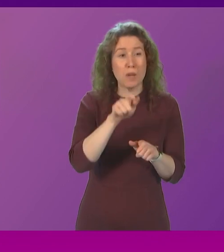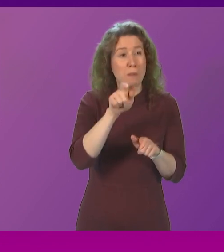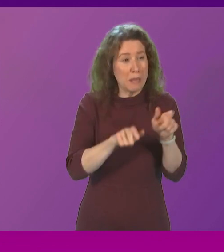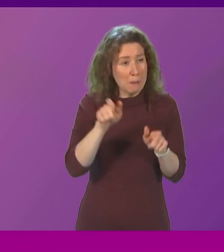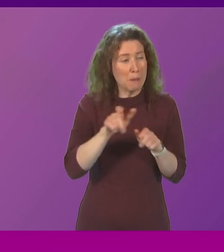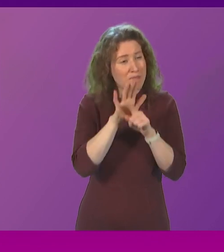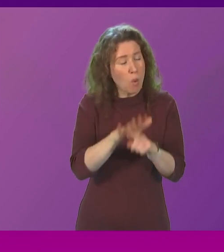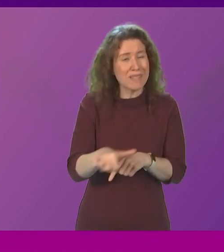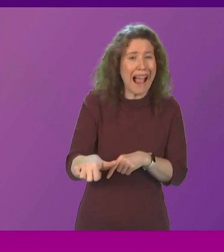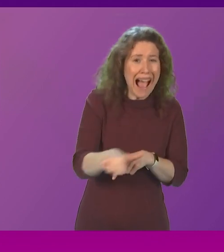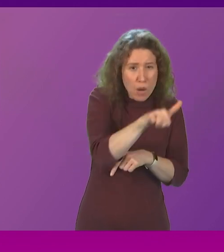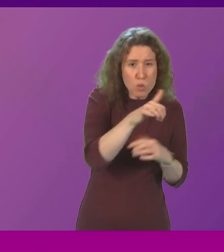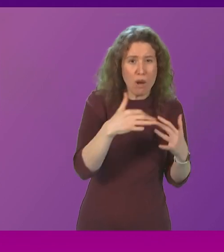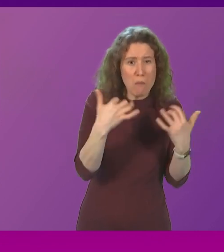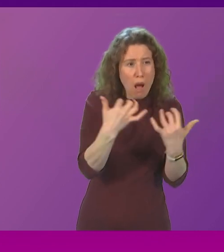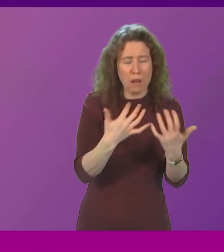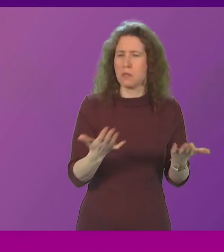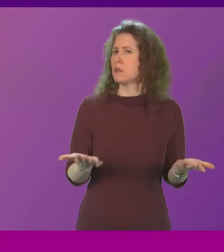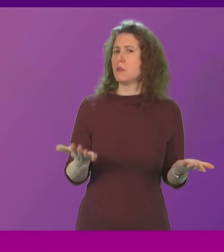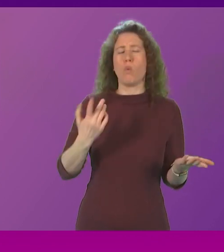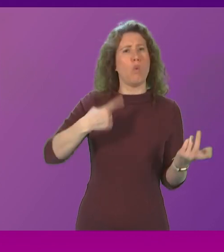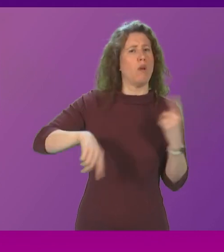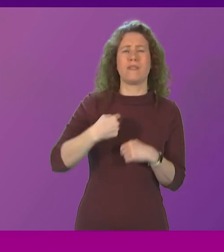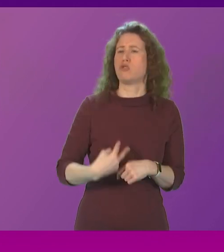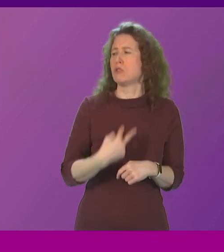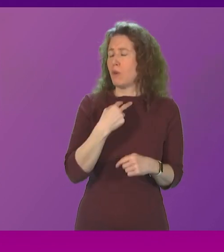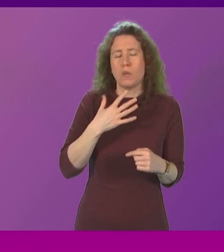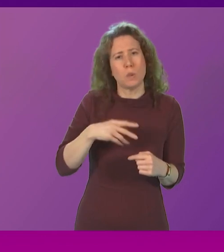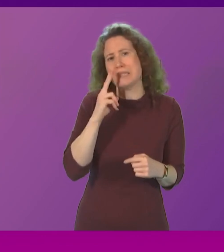our Parliament is one that we will all regret and that none of us wants to see repeated.